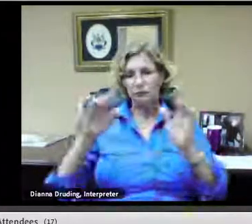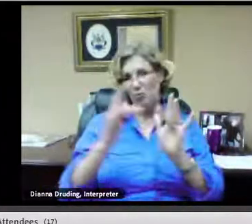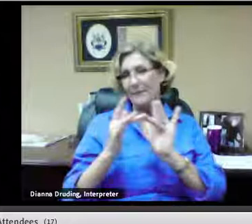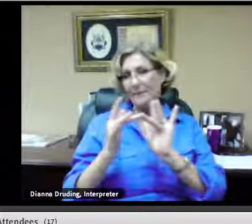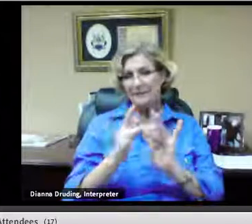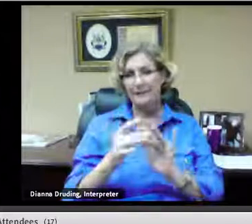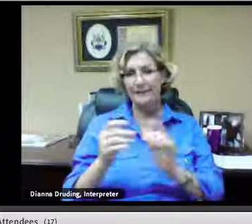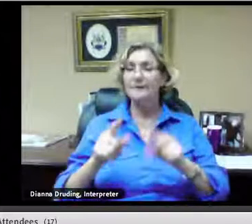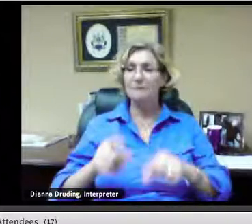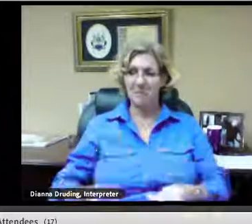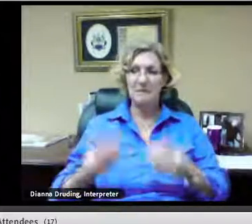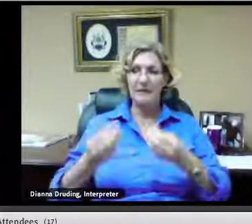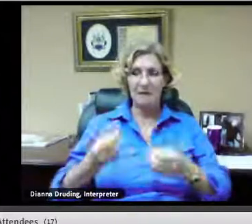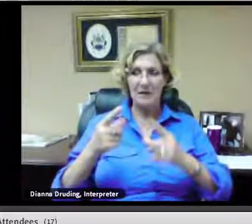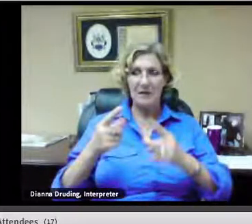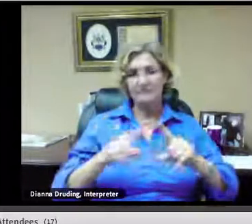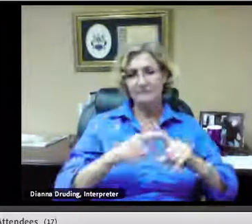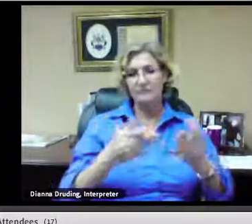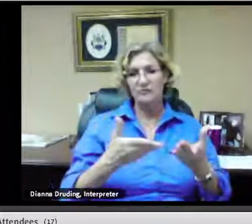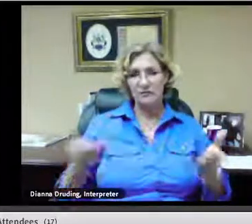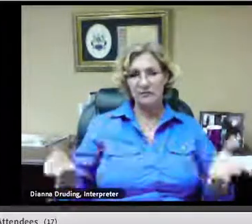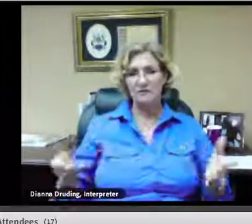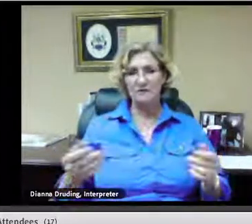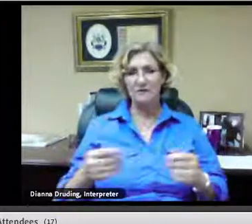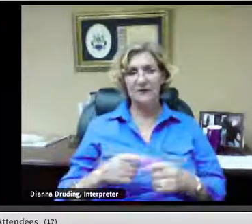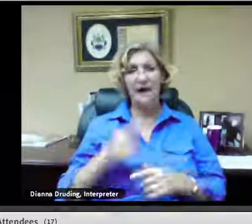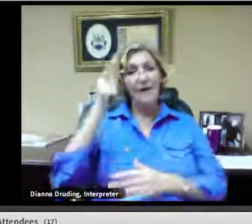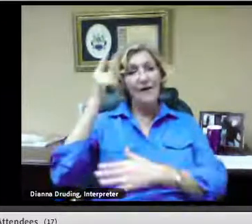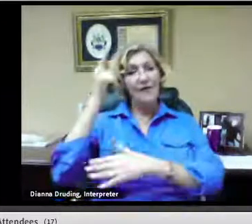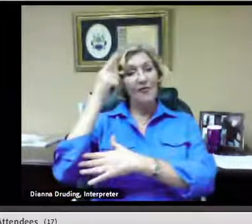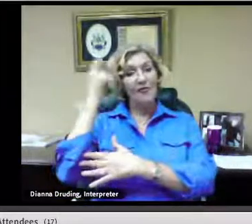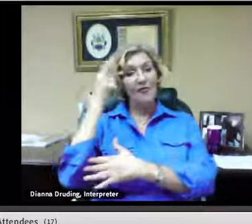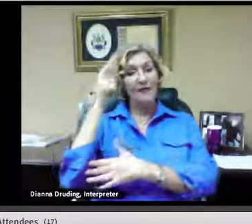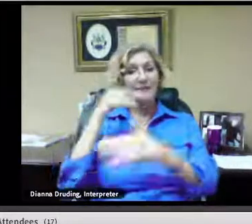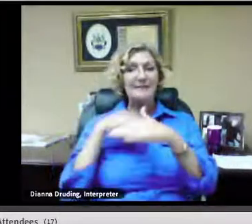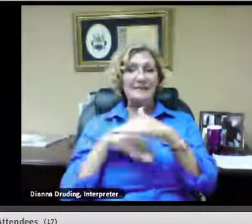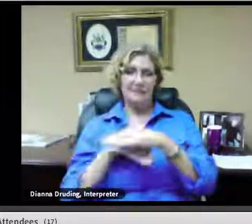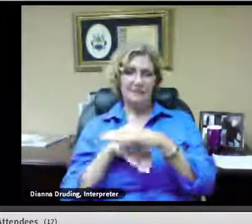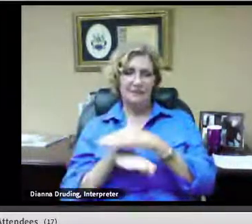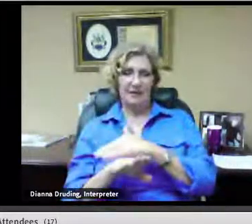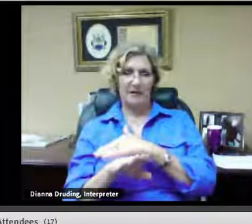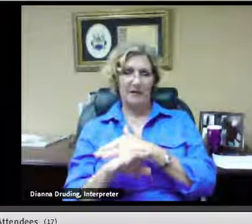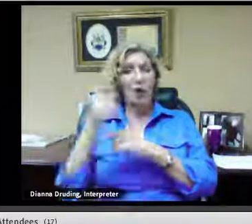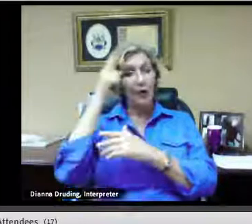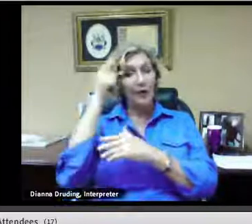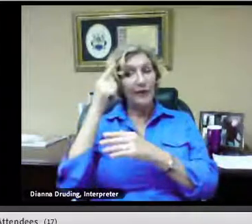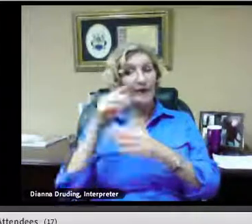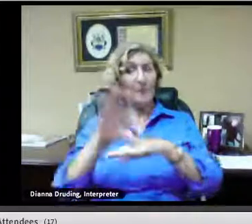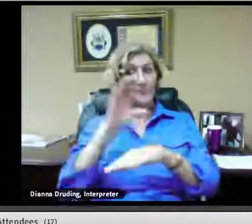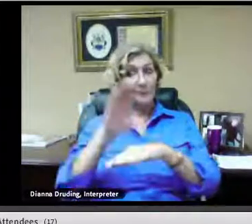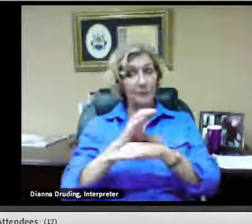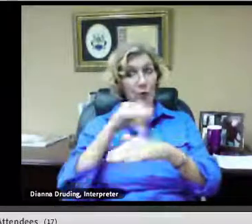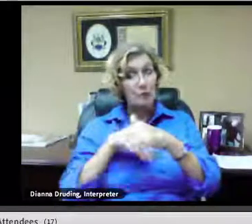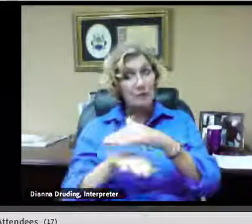Think computer accessibility and guidelines. Think Internet accessibility. Think software accessibility.